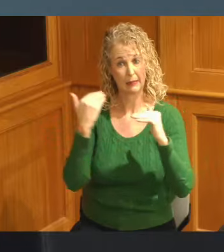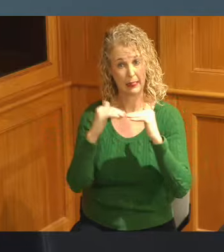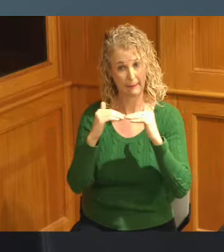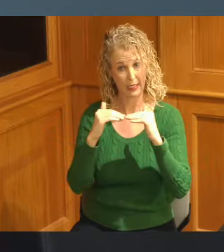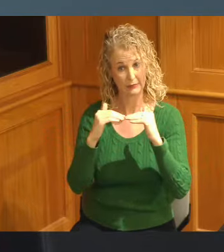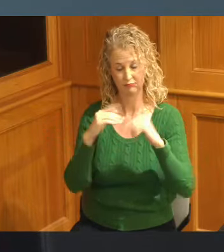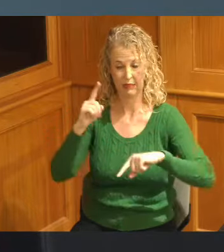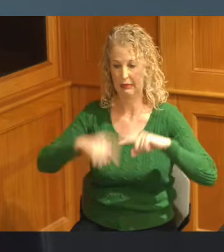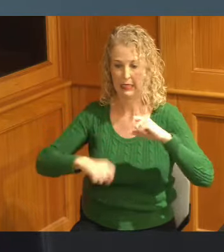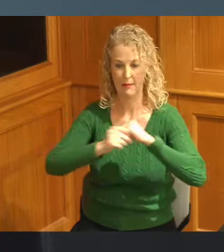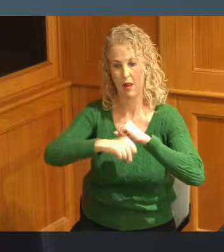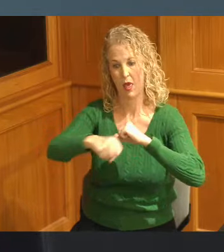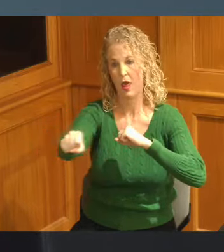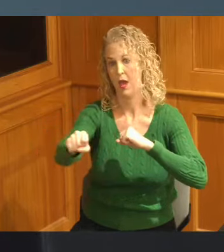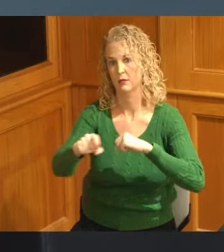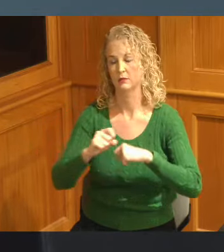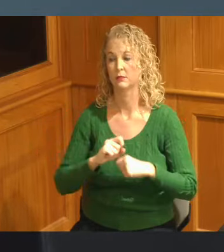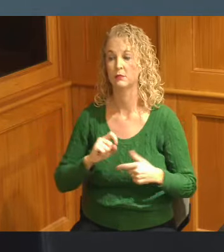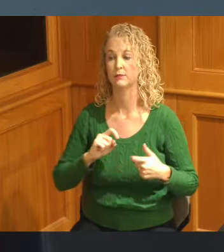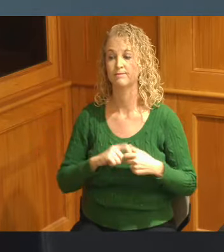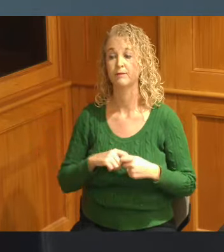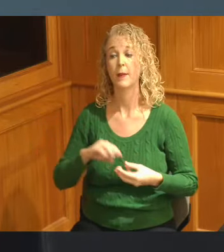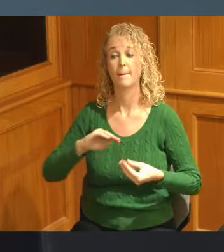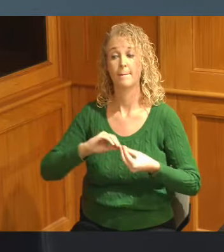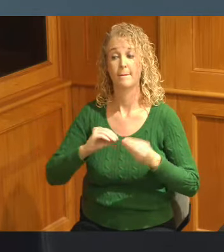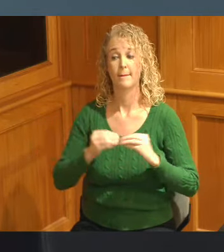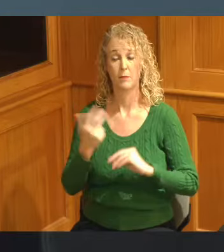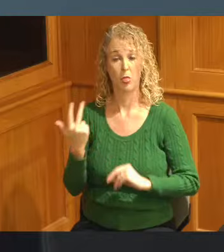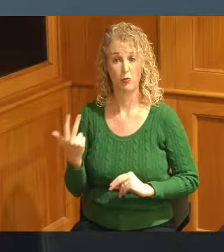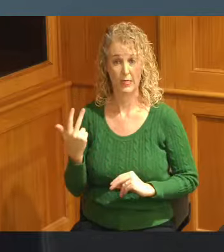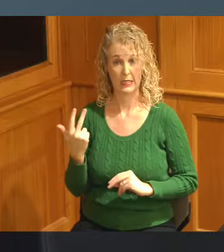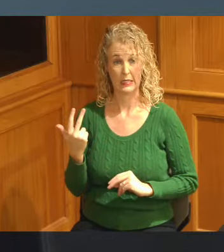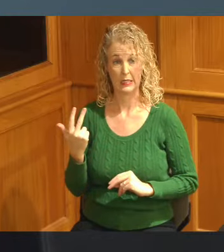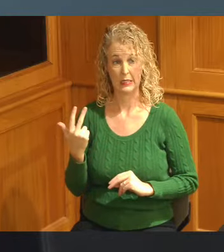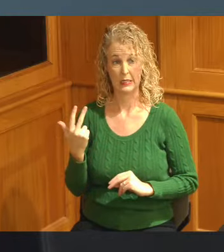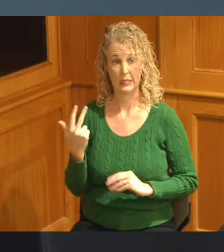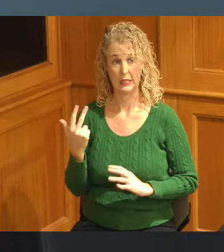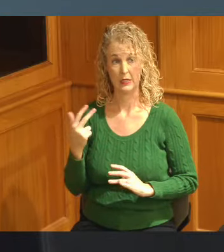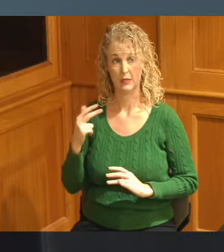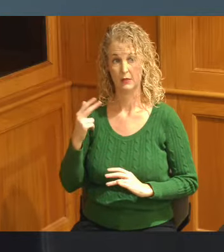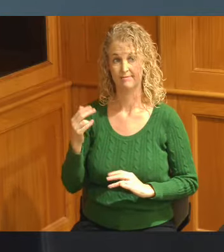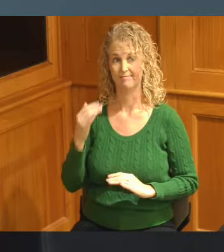plan should happen. And also by leaf three I think John well I know John talked about it